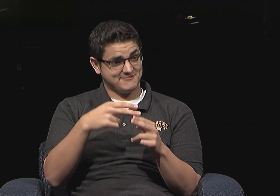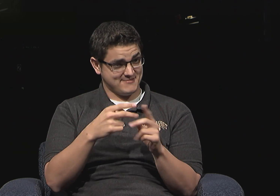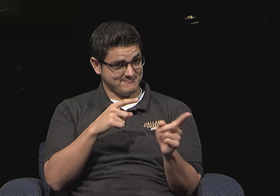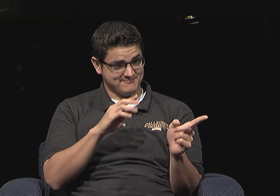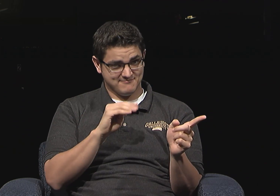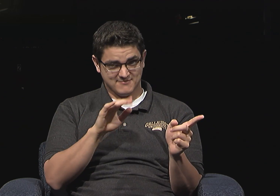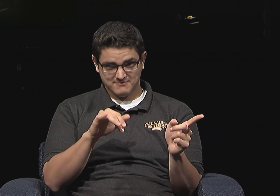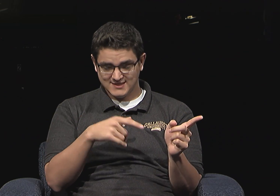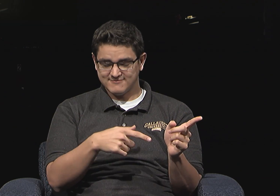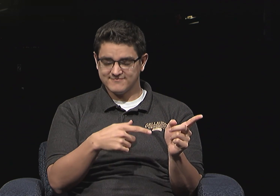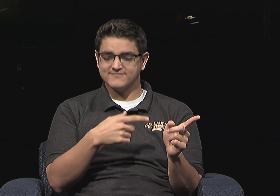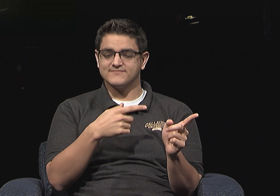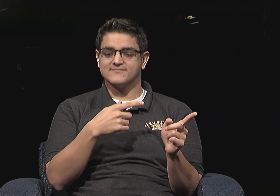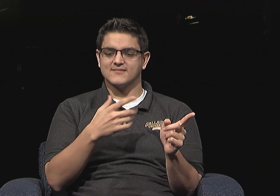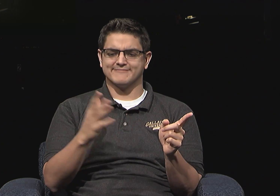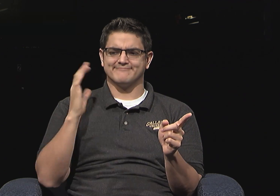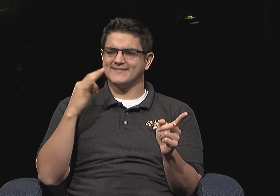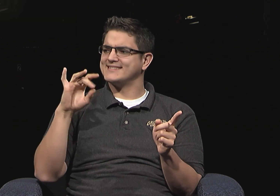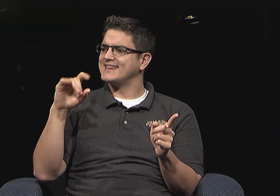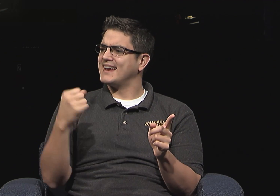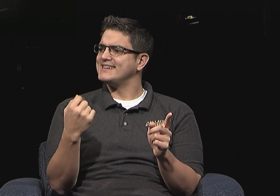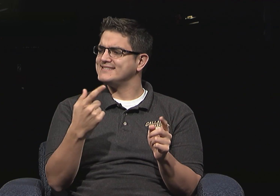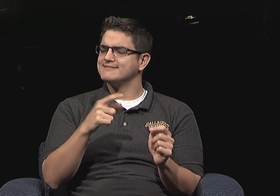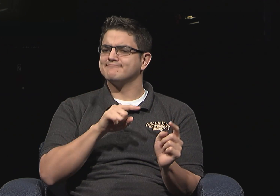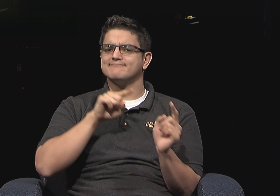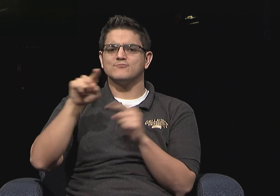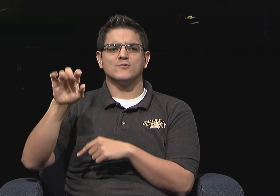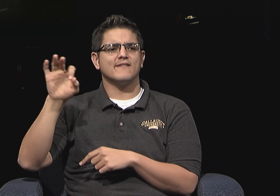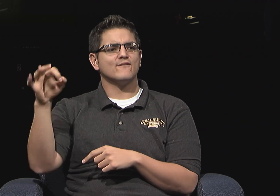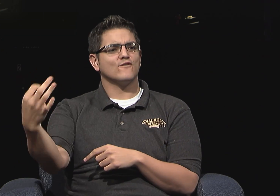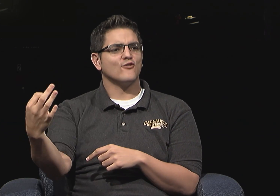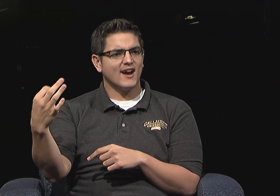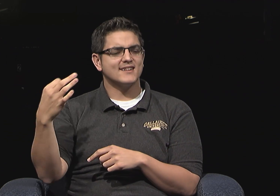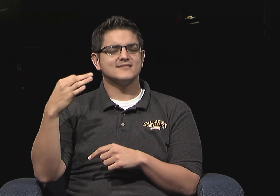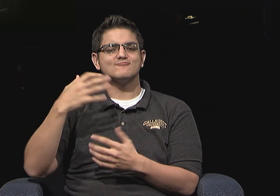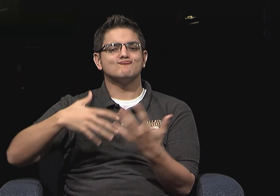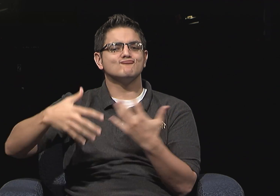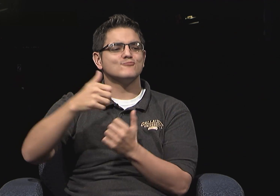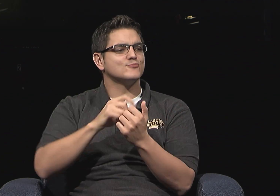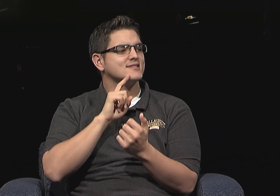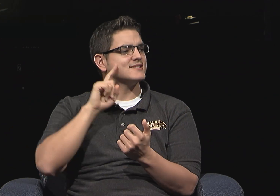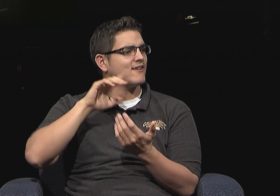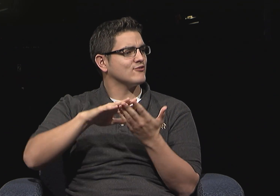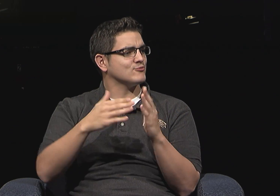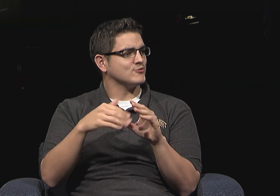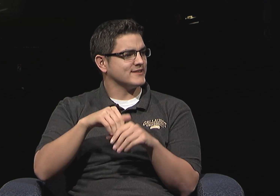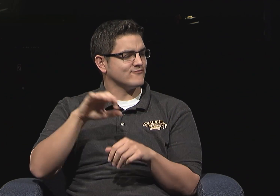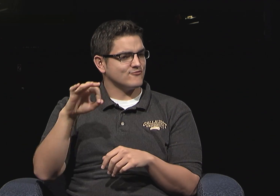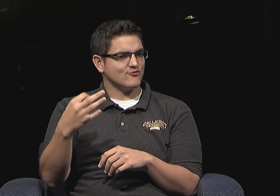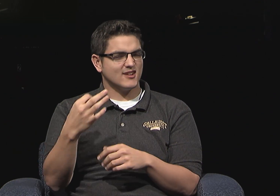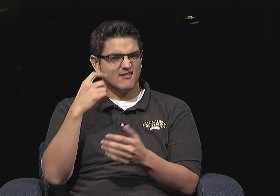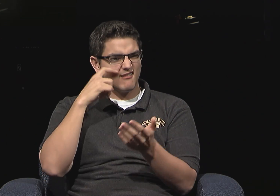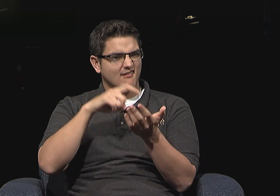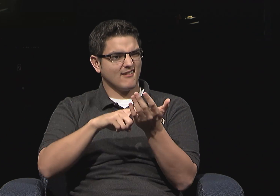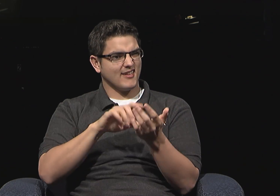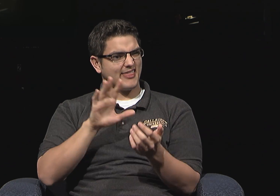about him is that he went to France in the 1980's and socialized with the deaf community there.